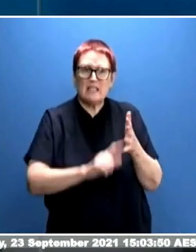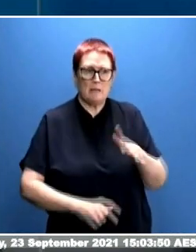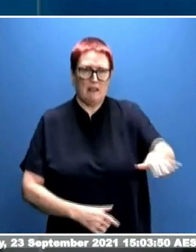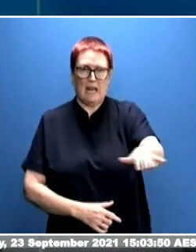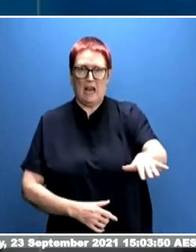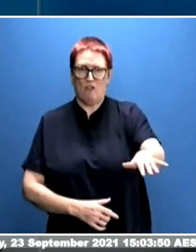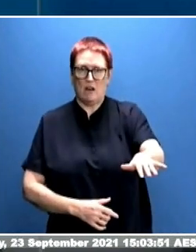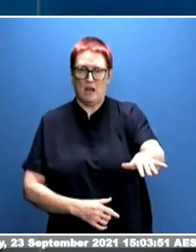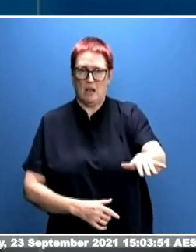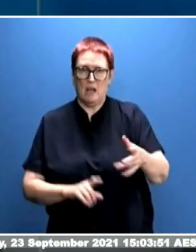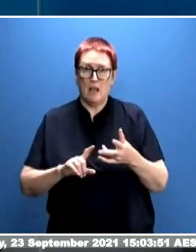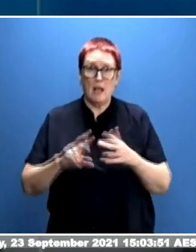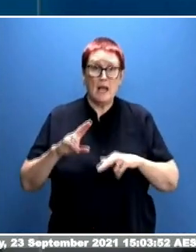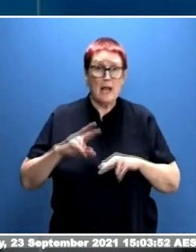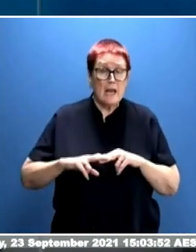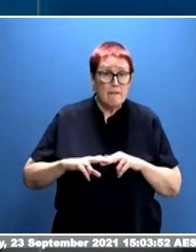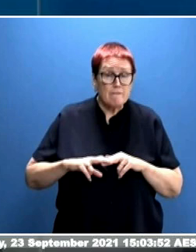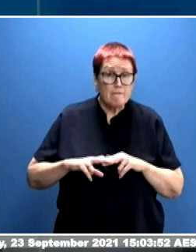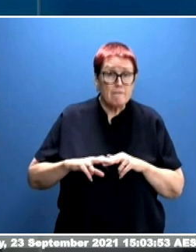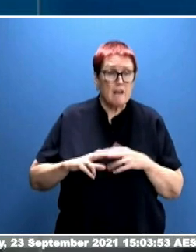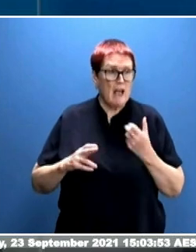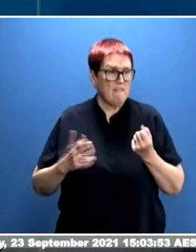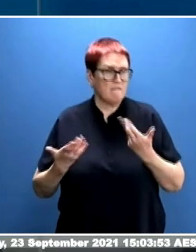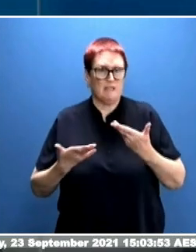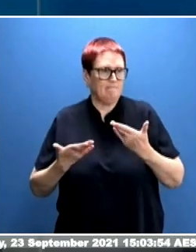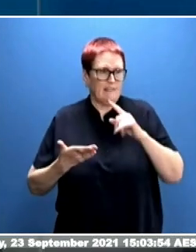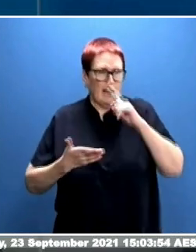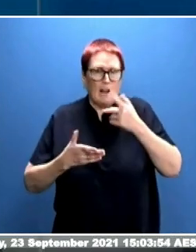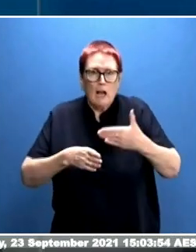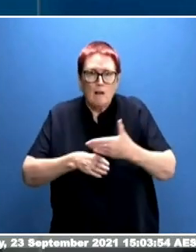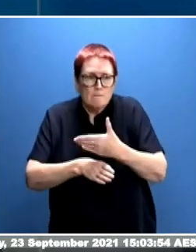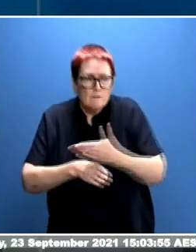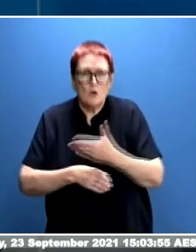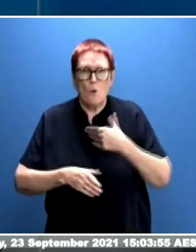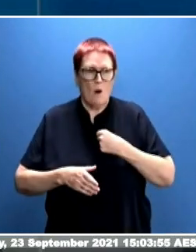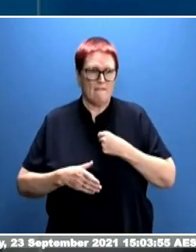If it is functional and psychosocial, then yes, the Safe Care House would